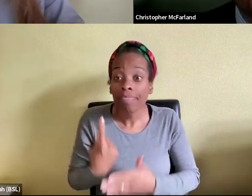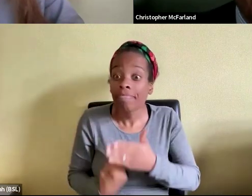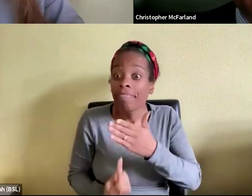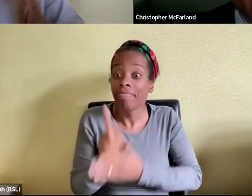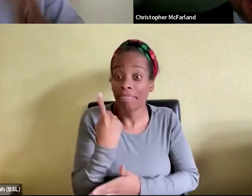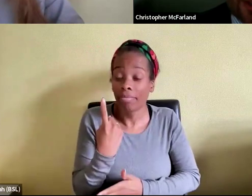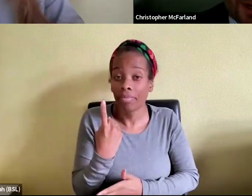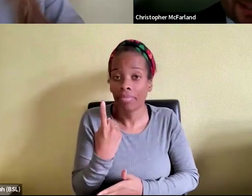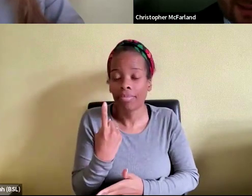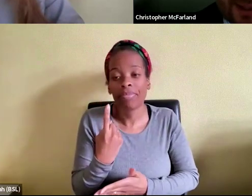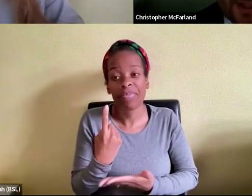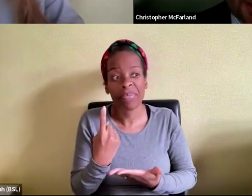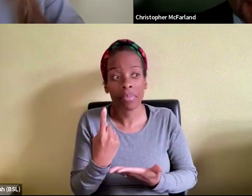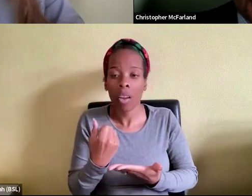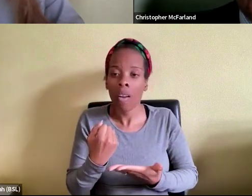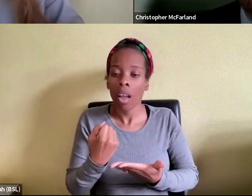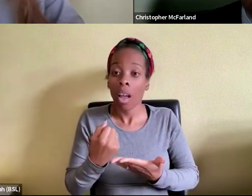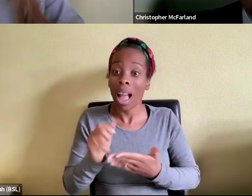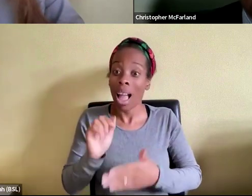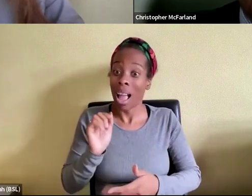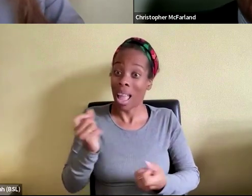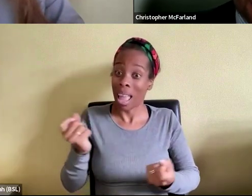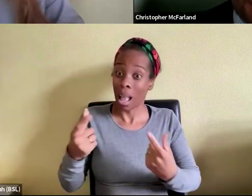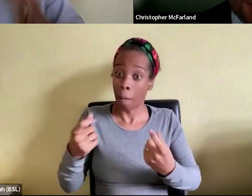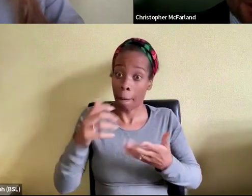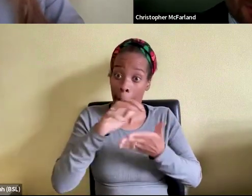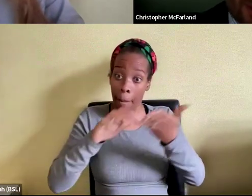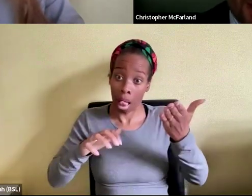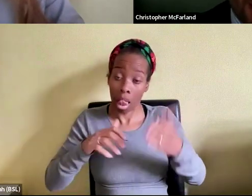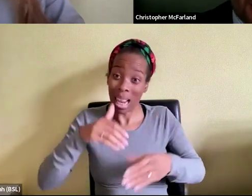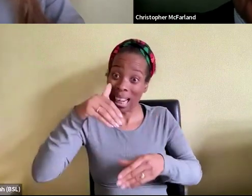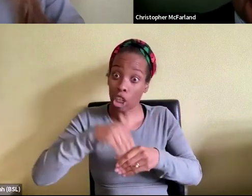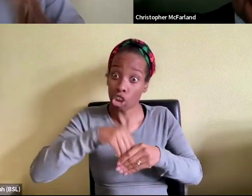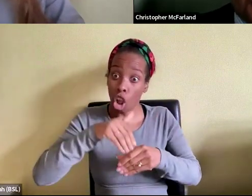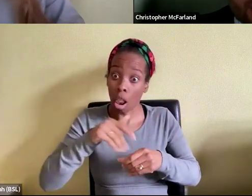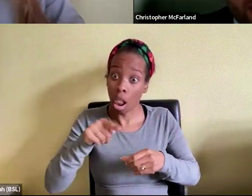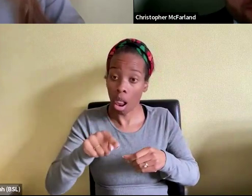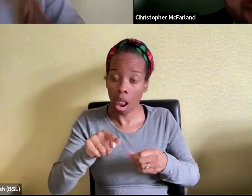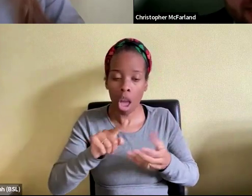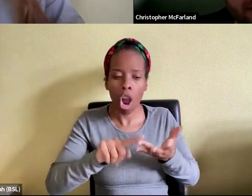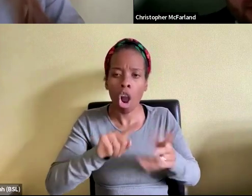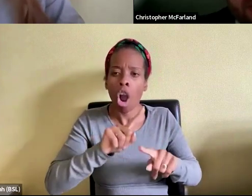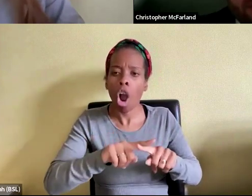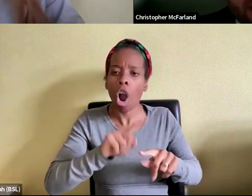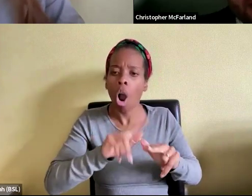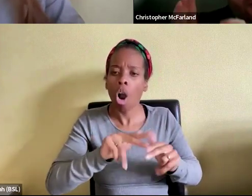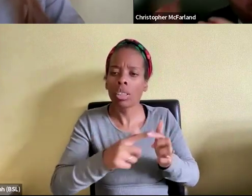unfortunate phrasing shall we say from internal correspondence of the Oxford academics which helped us get her complaint over the line.